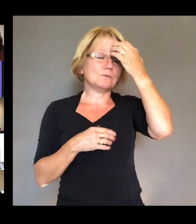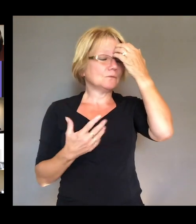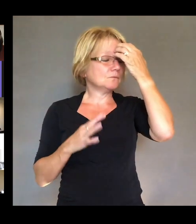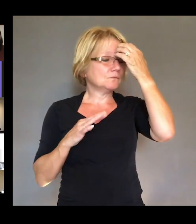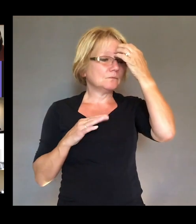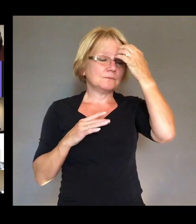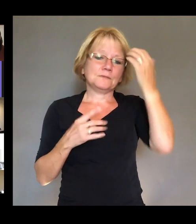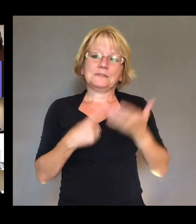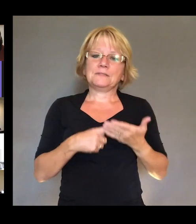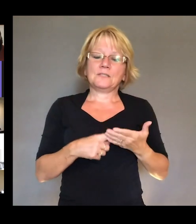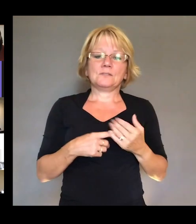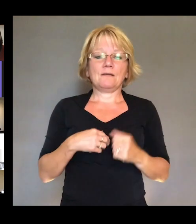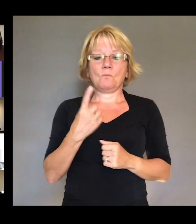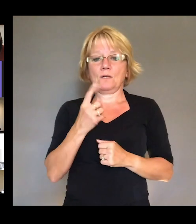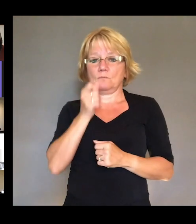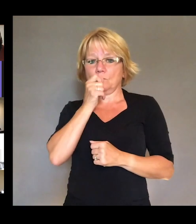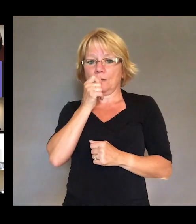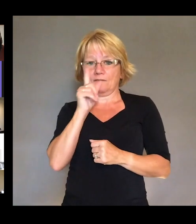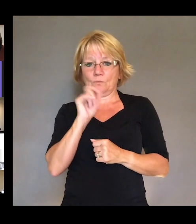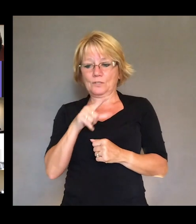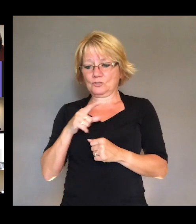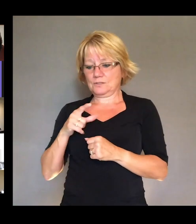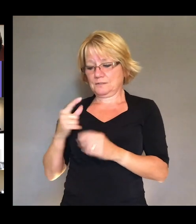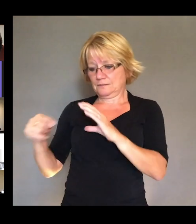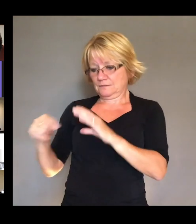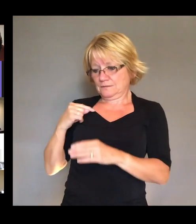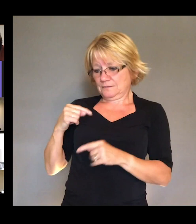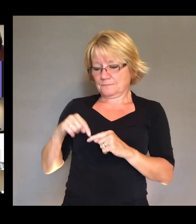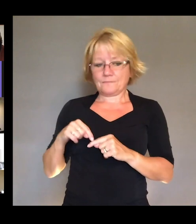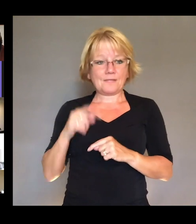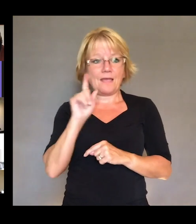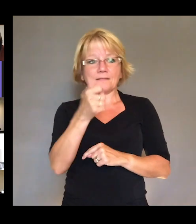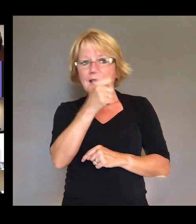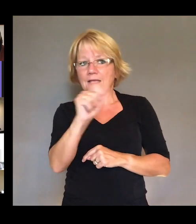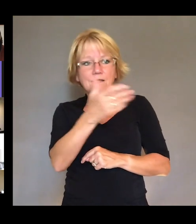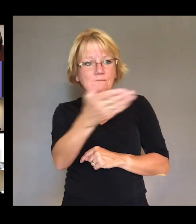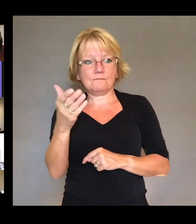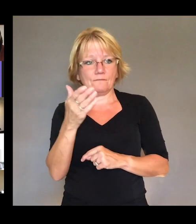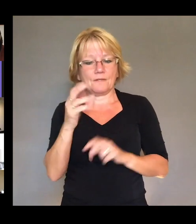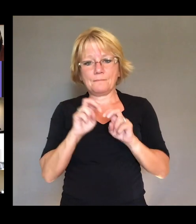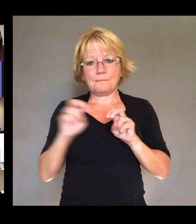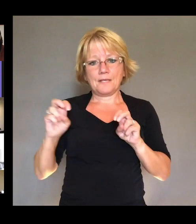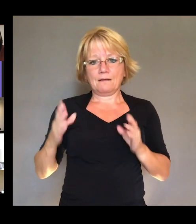Thank you guys. This is such a great thing. I have a general private question it just came on and this could go to any of the panels as well